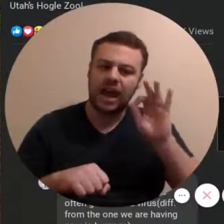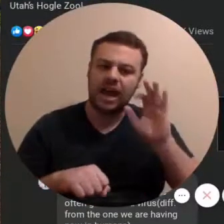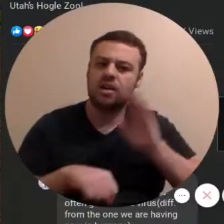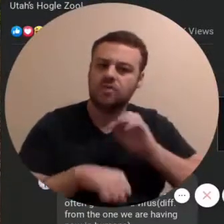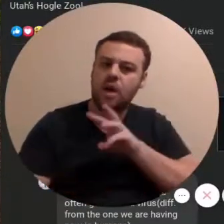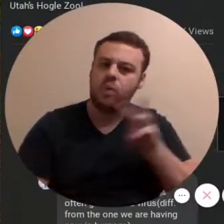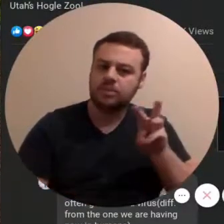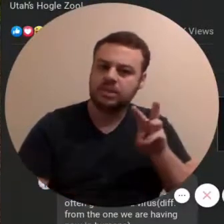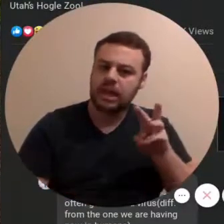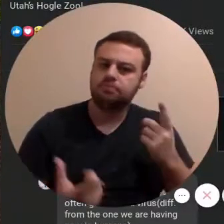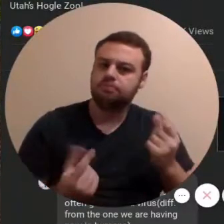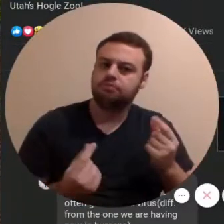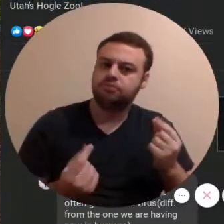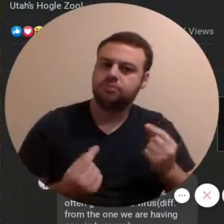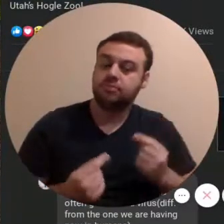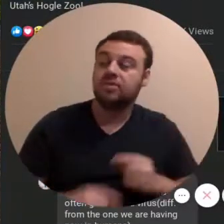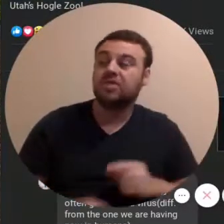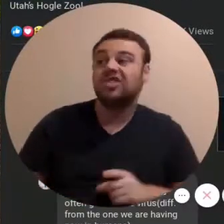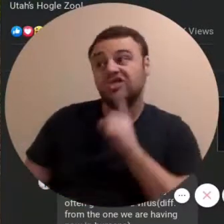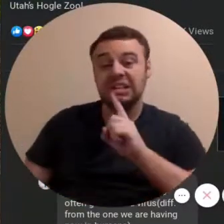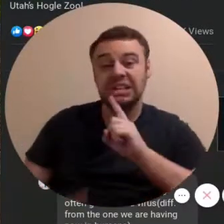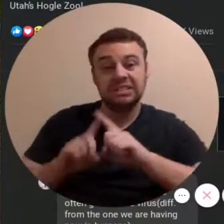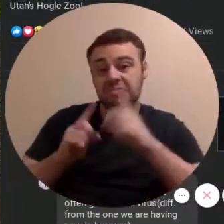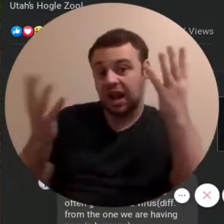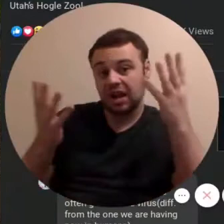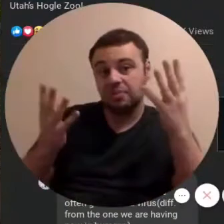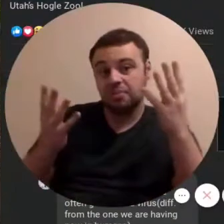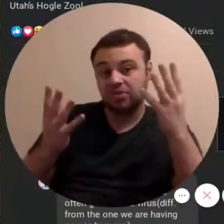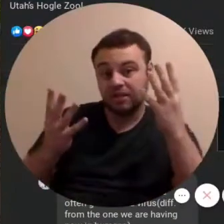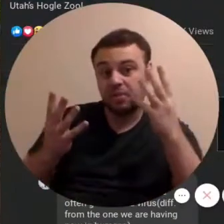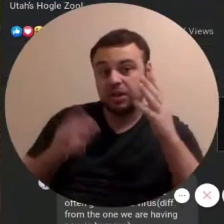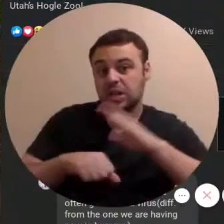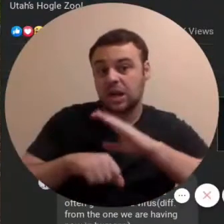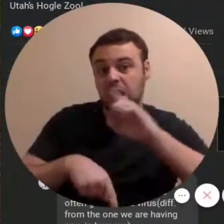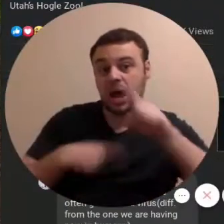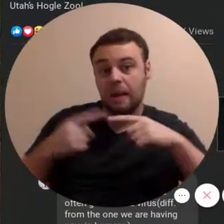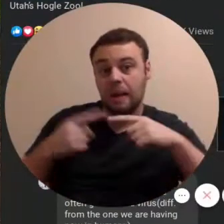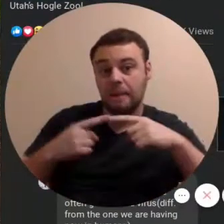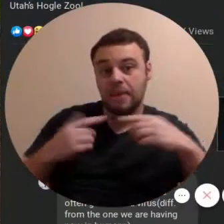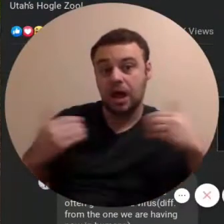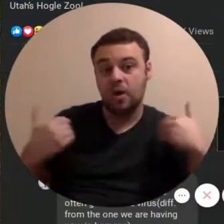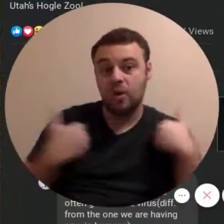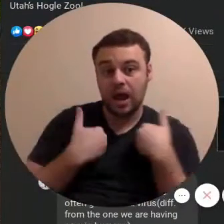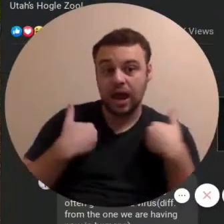find here in the state. And one of them is- people are sometimes afraid of, is the cougar.